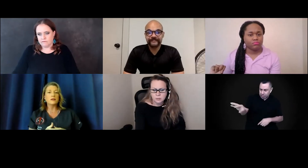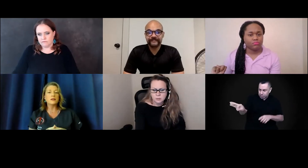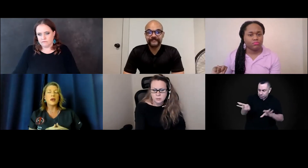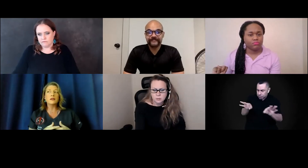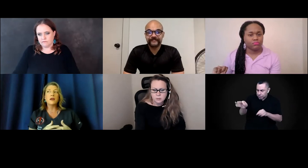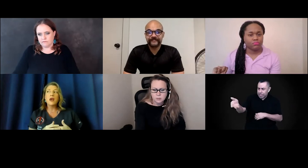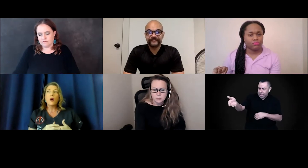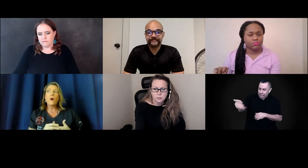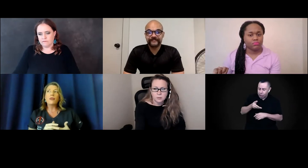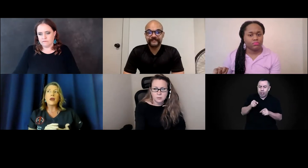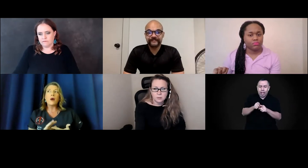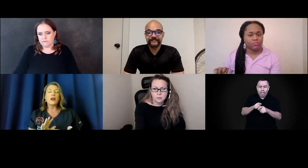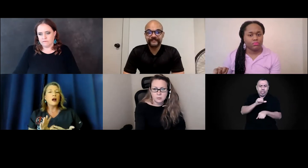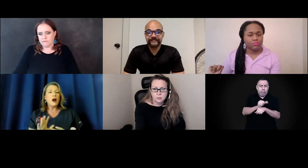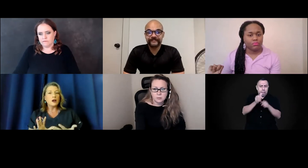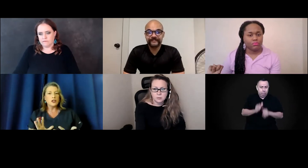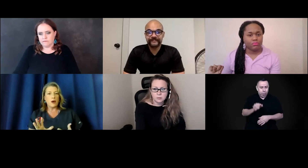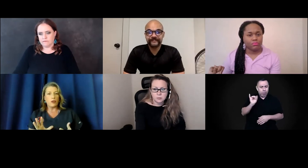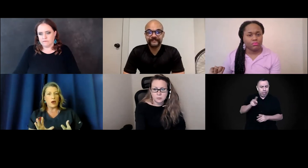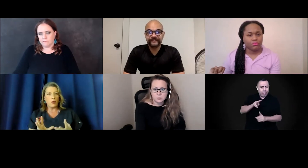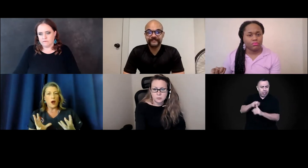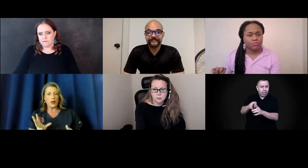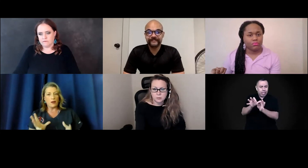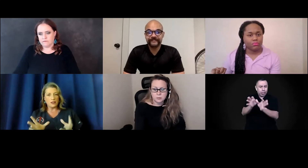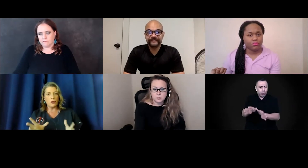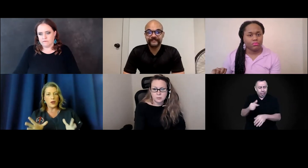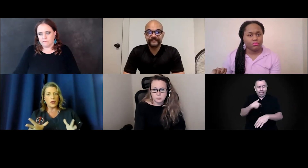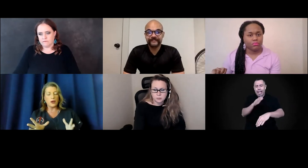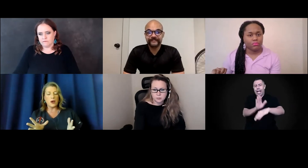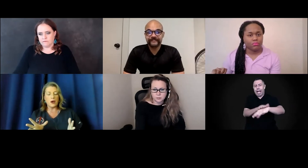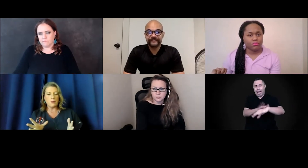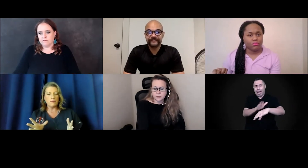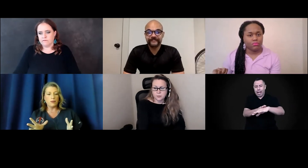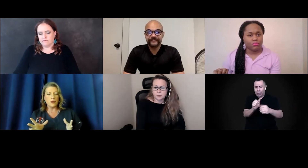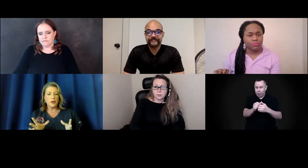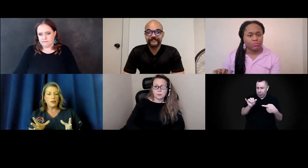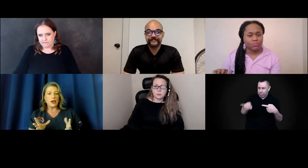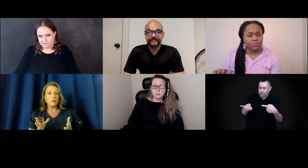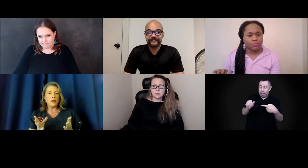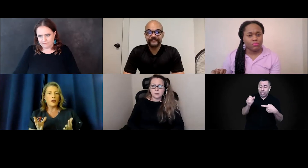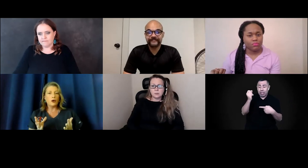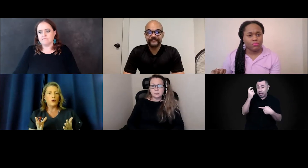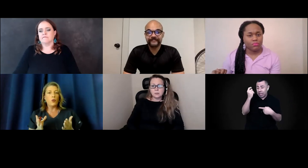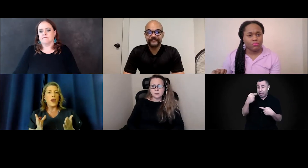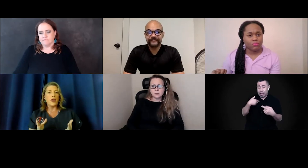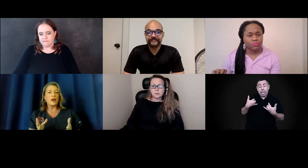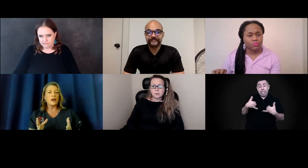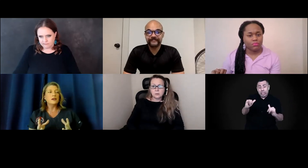And one thing I want to caution about that, while I still think that can be a good way,